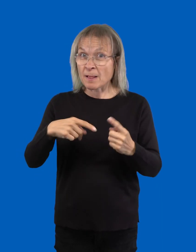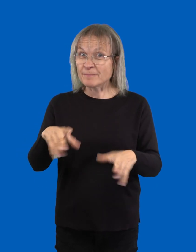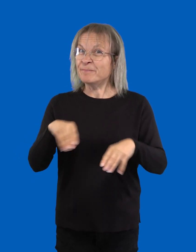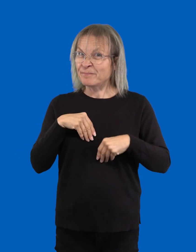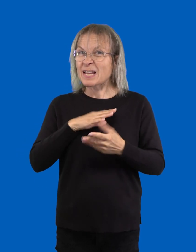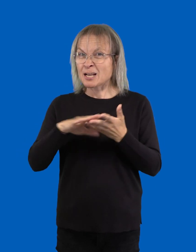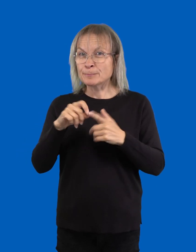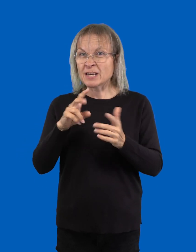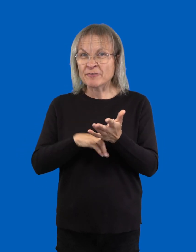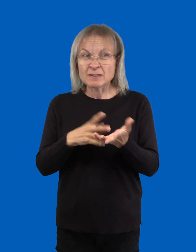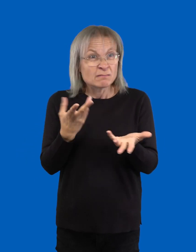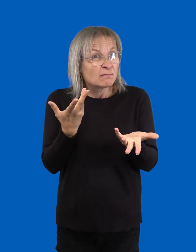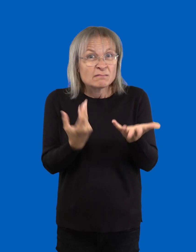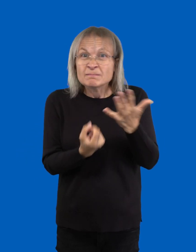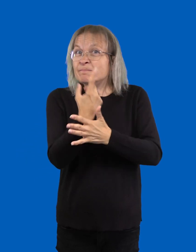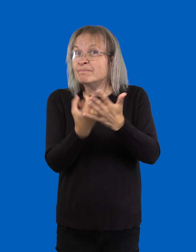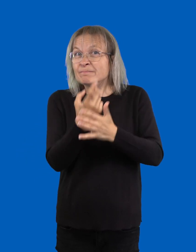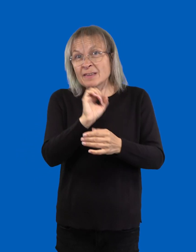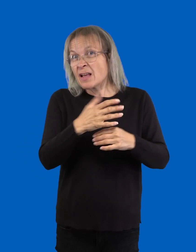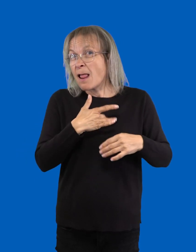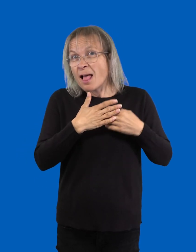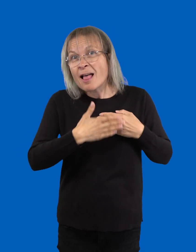Most people get HPV at some time in their lives.